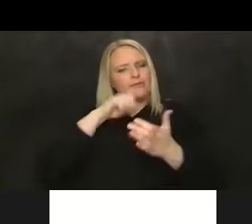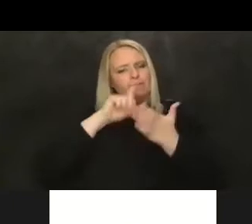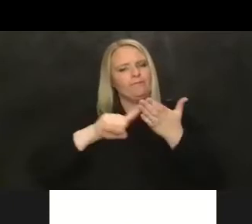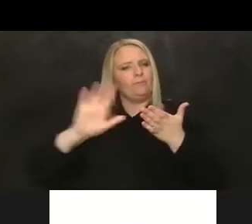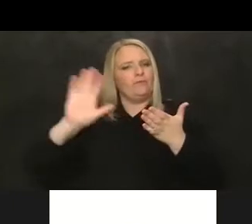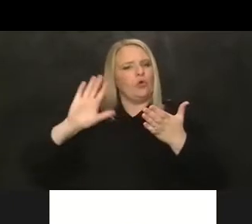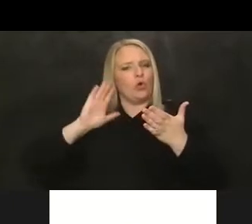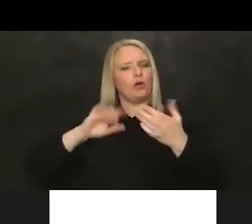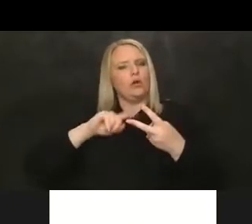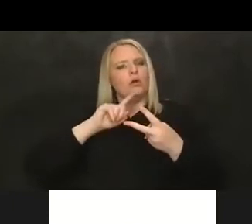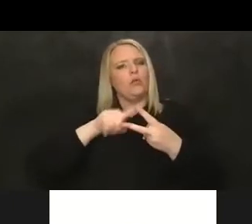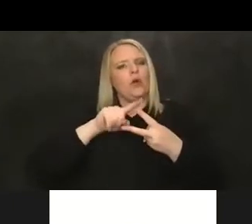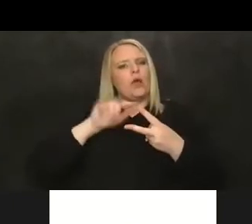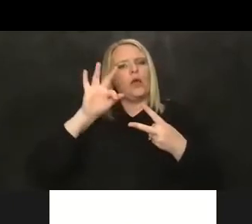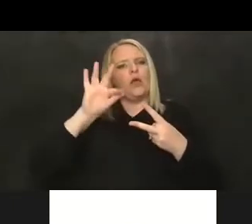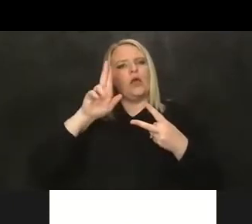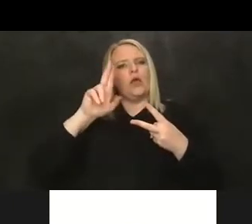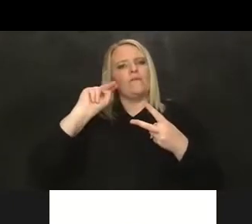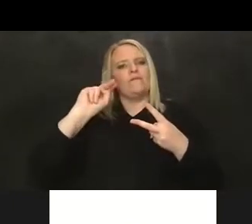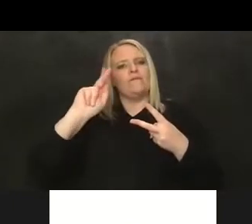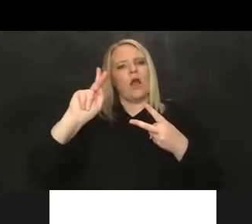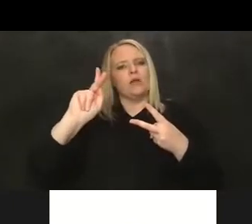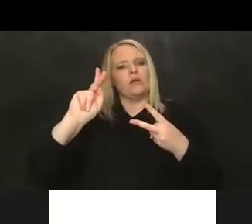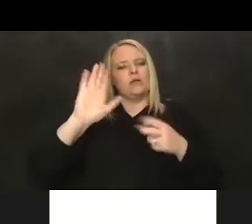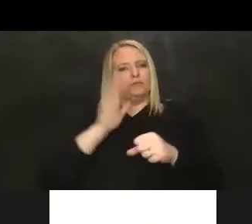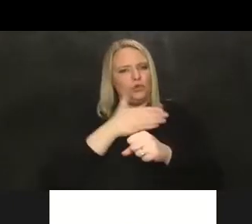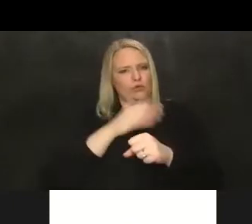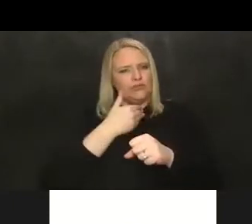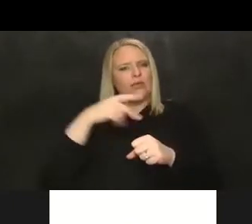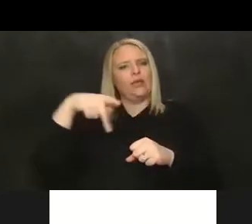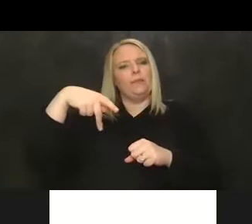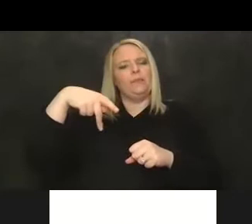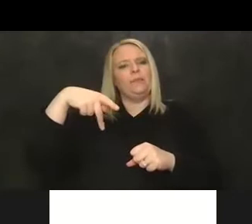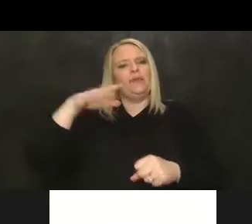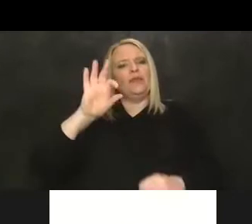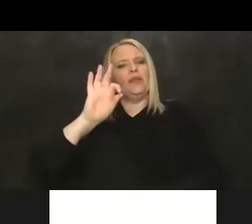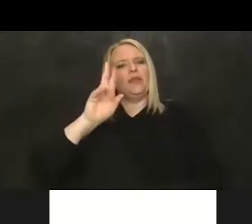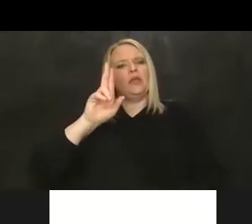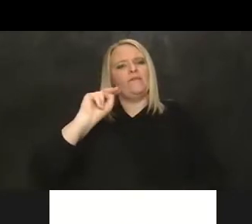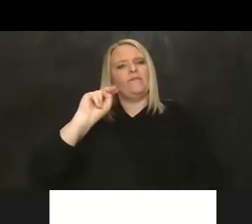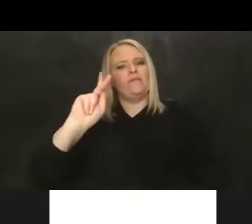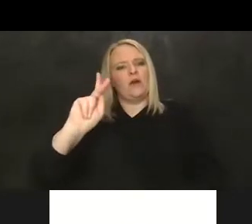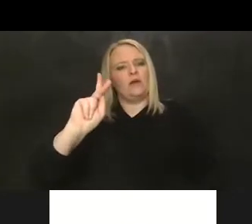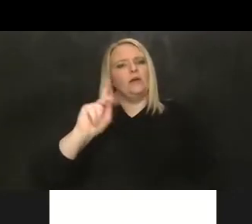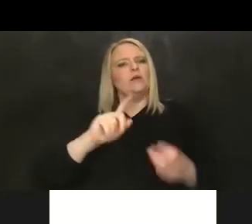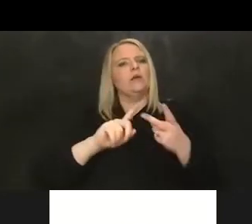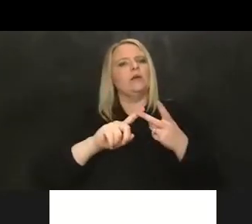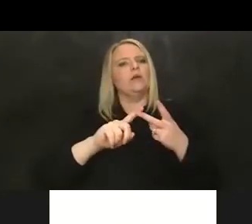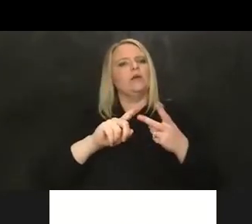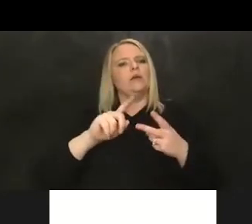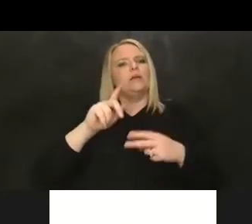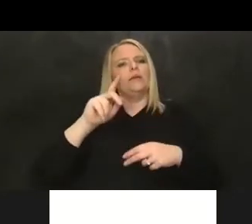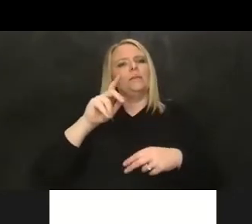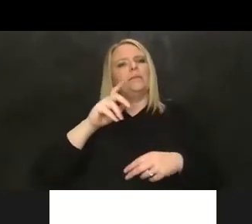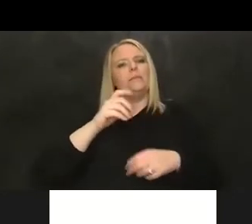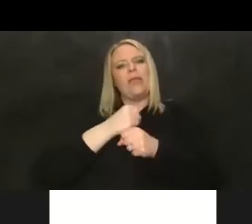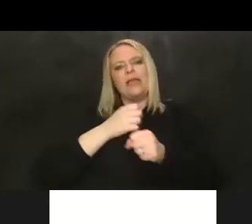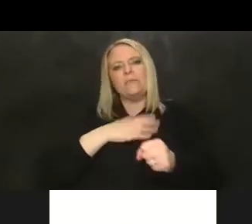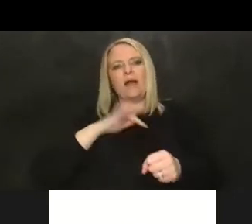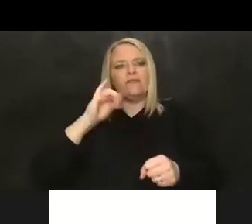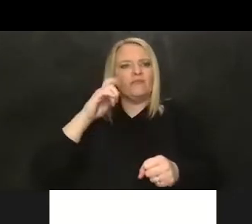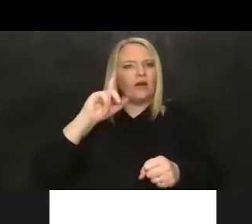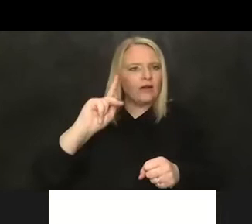is on funk music and p-funk and the the song "make my funk the p-funk, I want to get funked up," and the